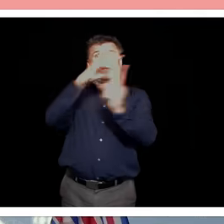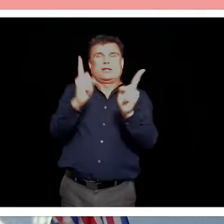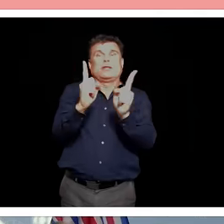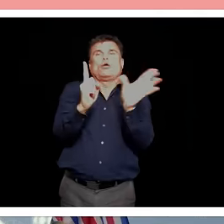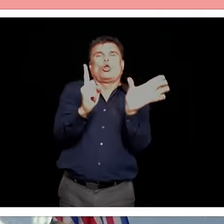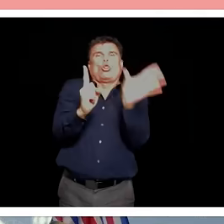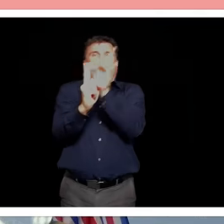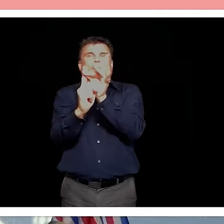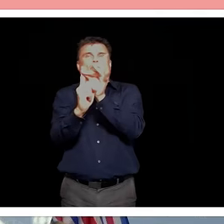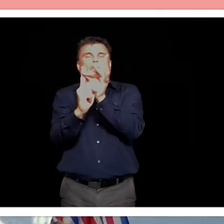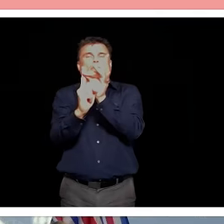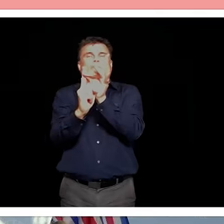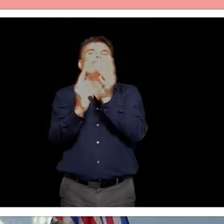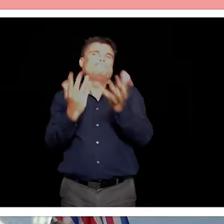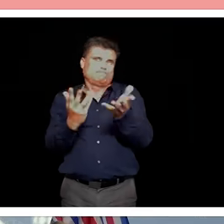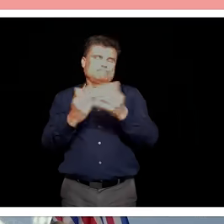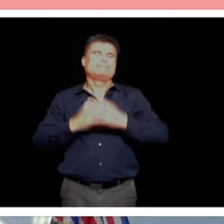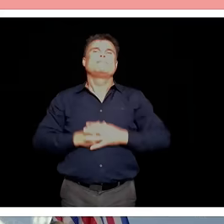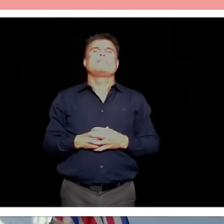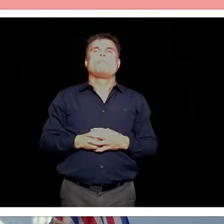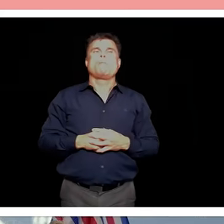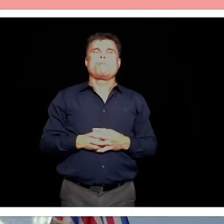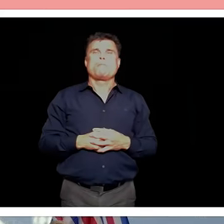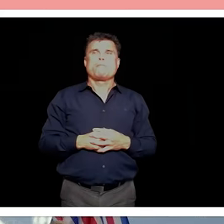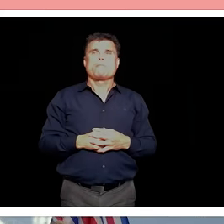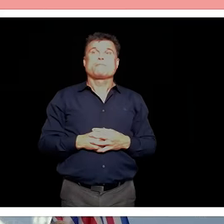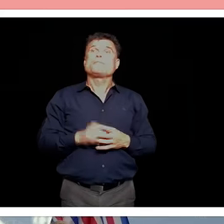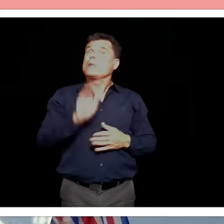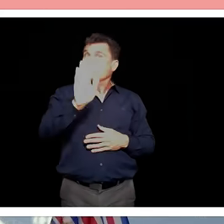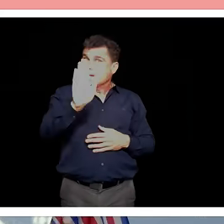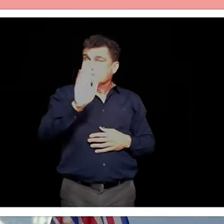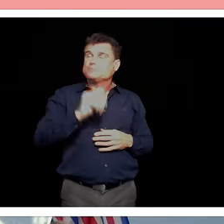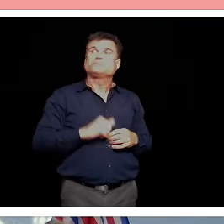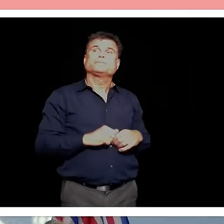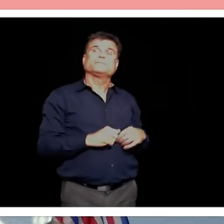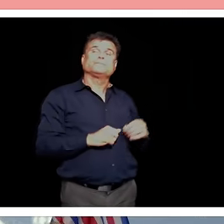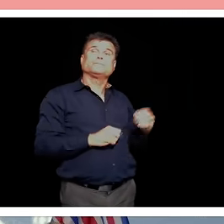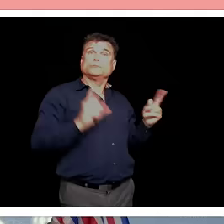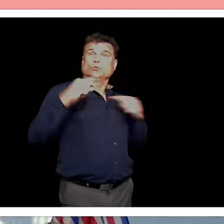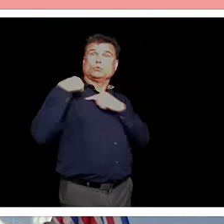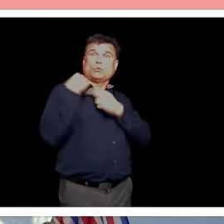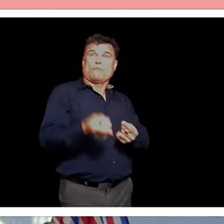is circulating anywhere and means that all of our communities can be at risk and how